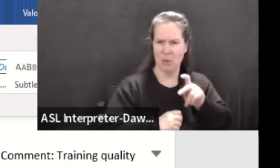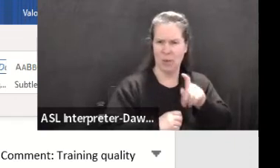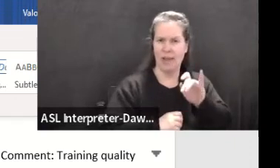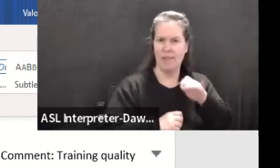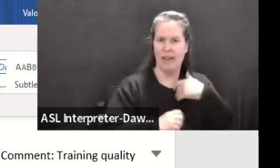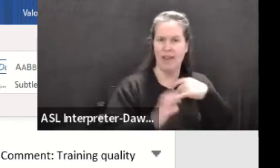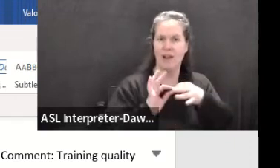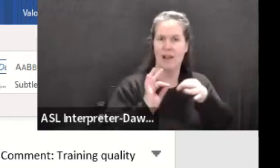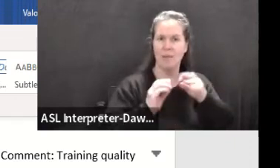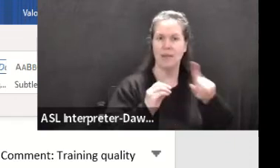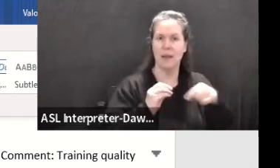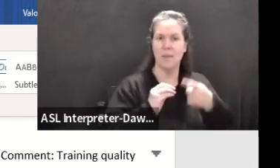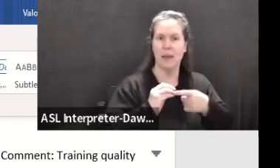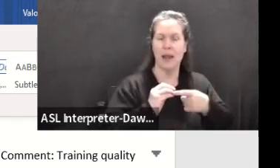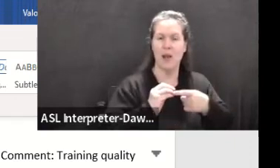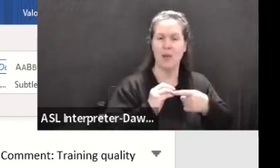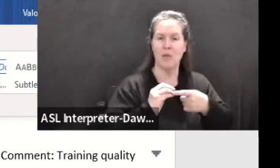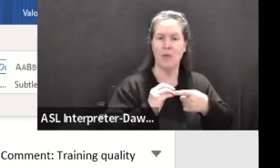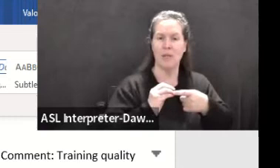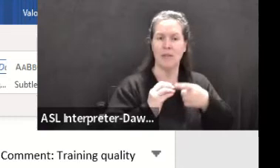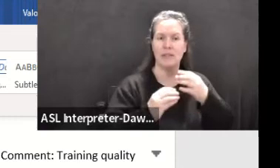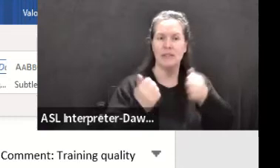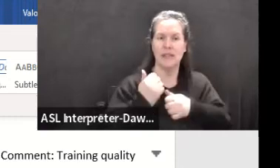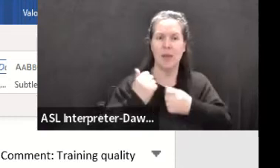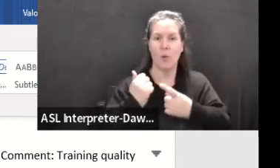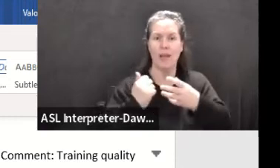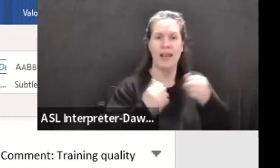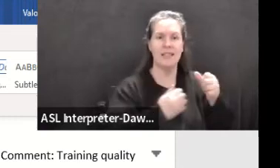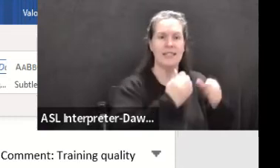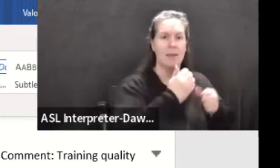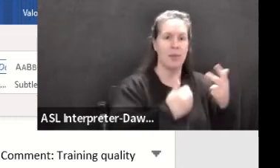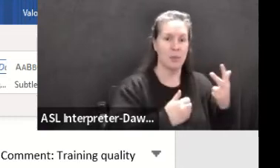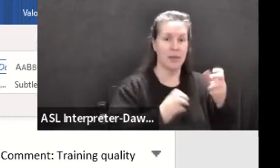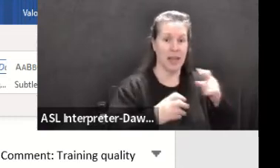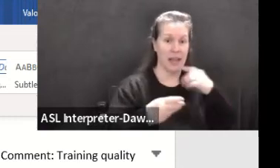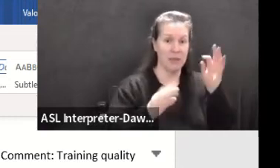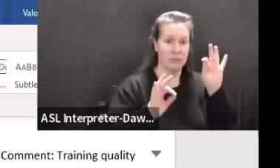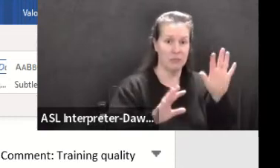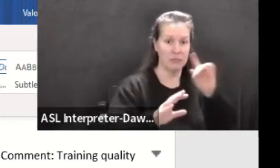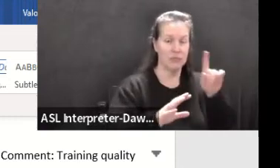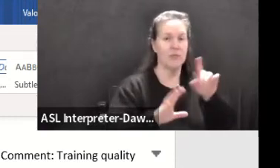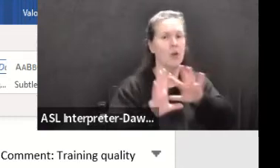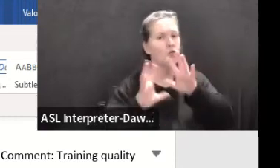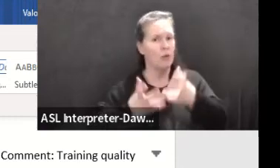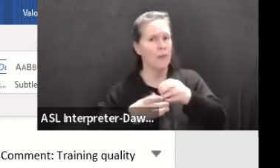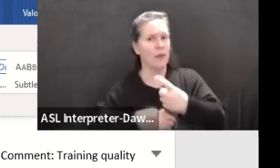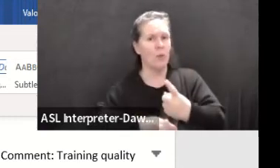about sub one and sub three or do you want me to hold those? [Ashley] No, you can go ahead and wrap it all into one. [Gail] Okay. Thanks.